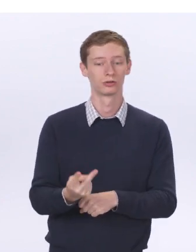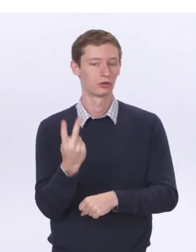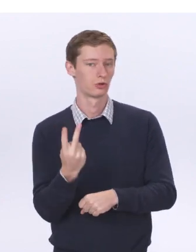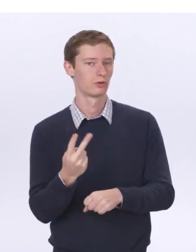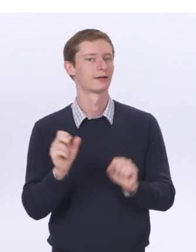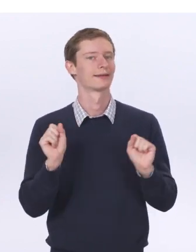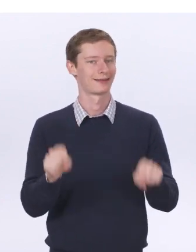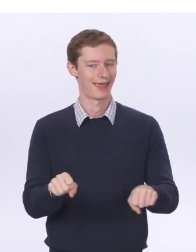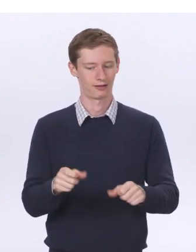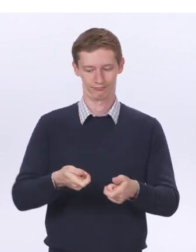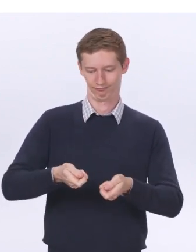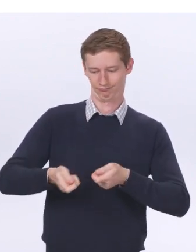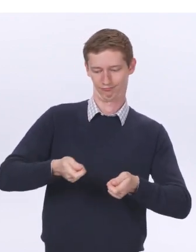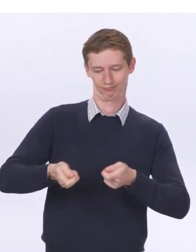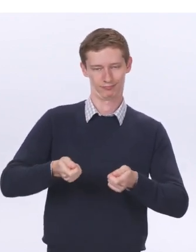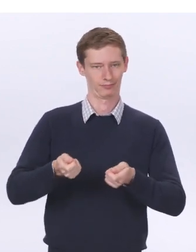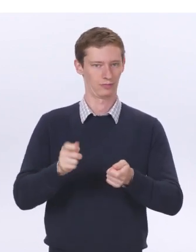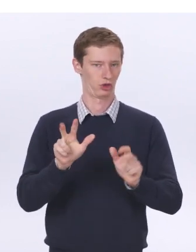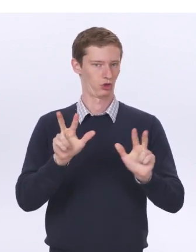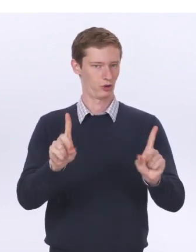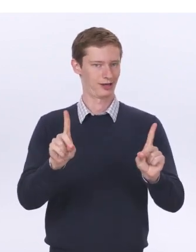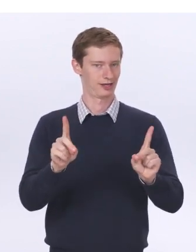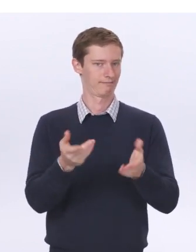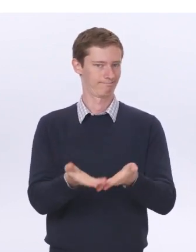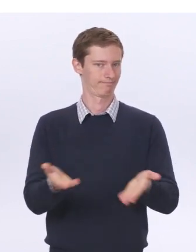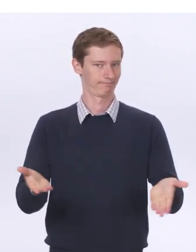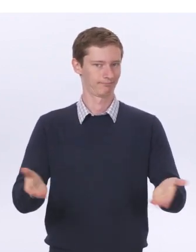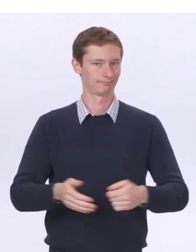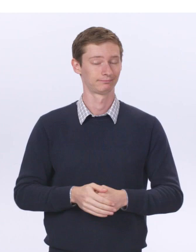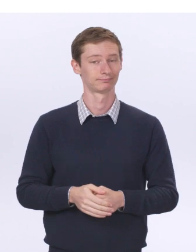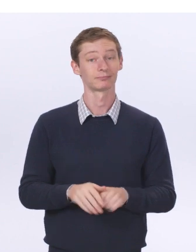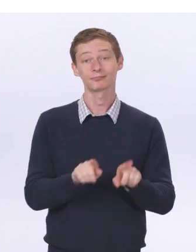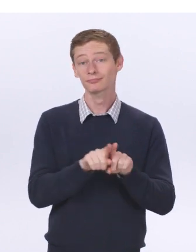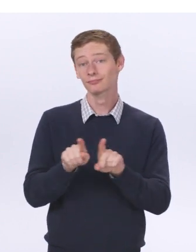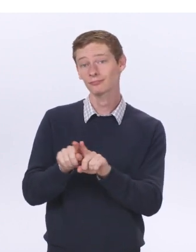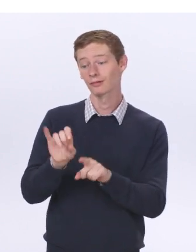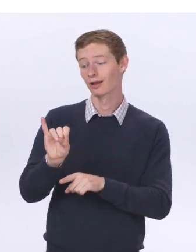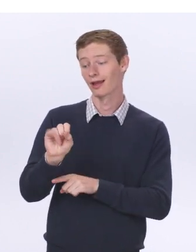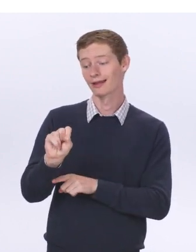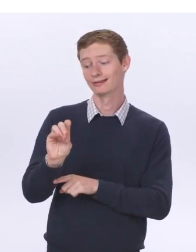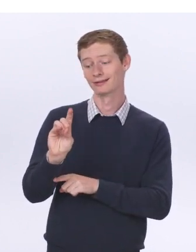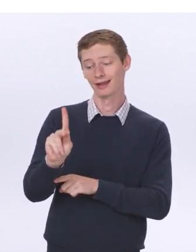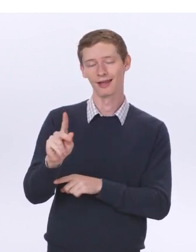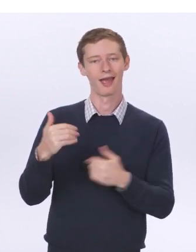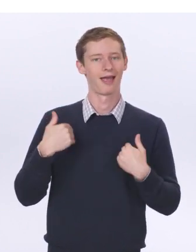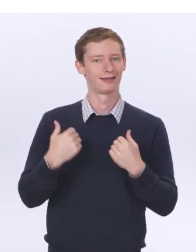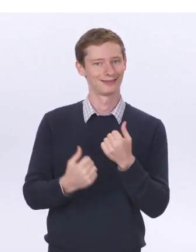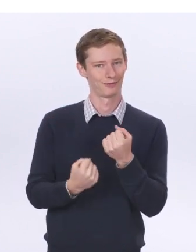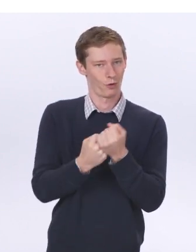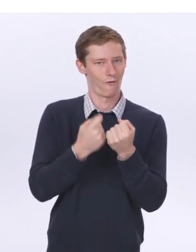Additionally, ISDK has support for a teleport locomotion with snap turning, as well as the ability for you to create